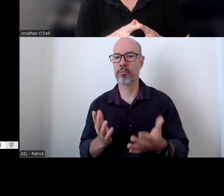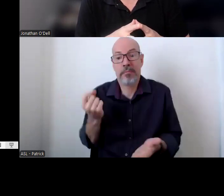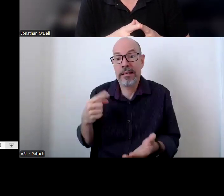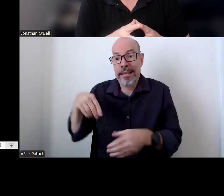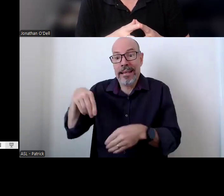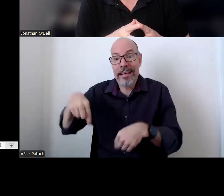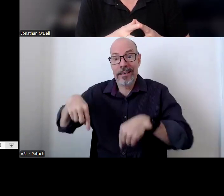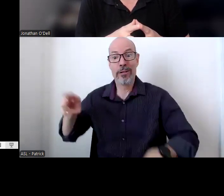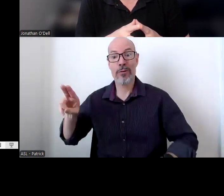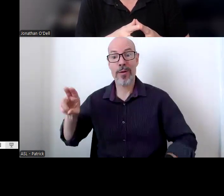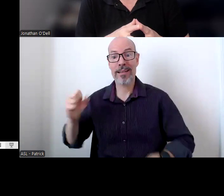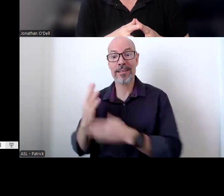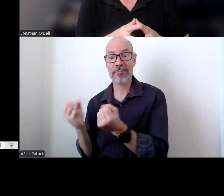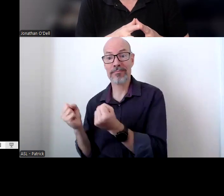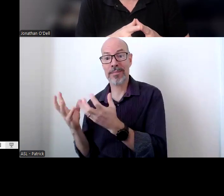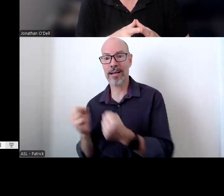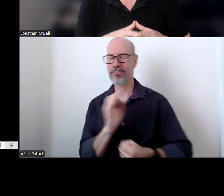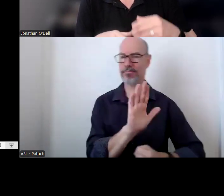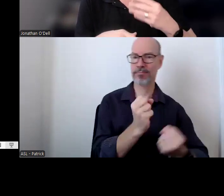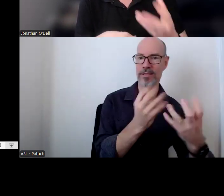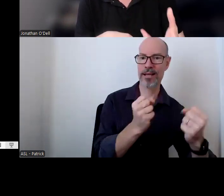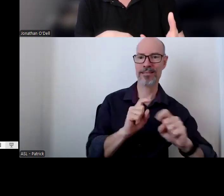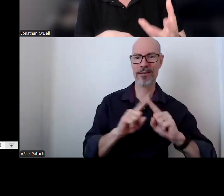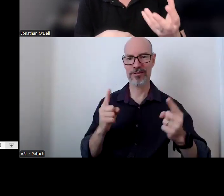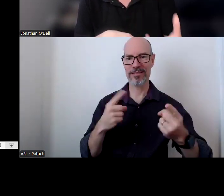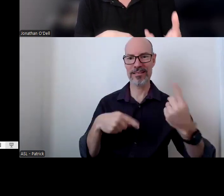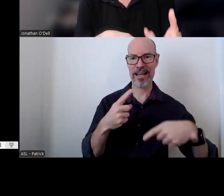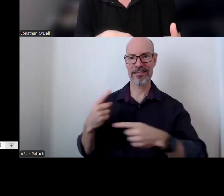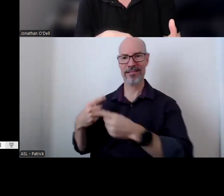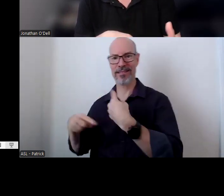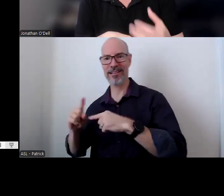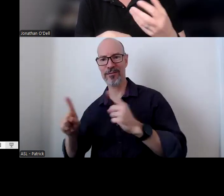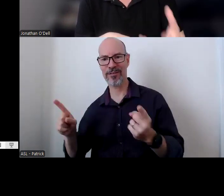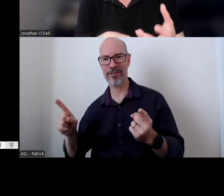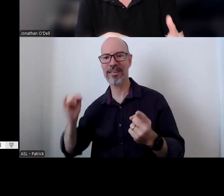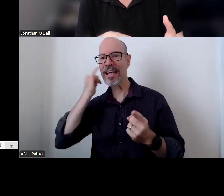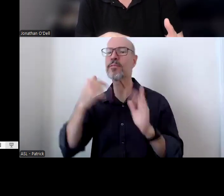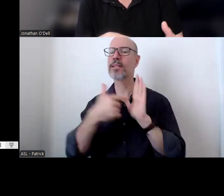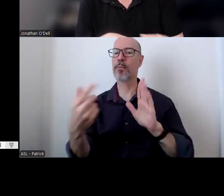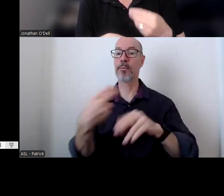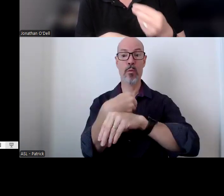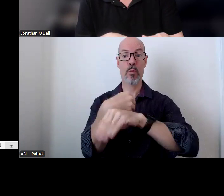there are some variability in different regional signs. So, for example, if you're using a remote interpreter, I